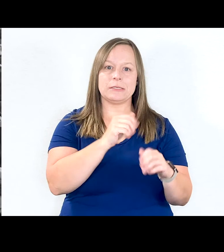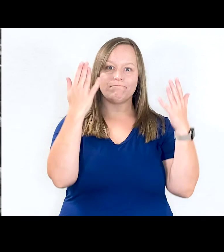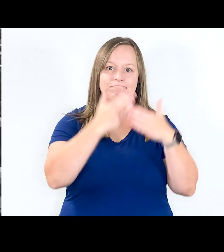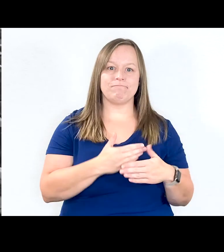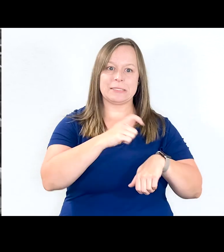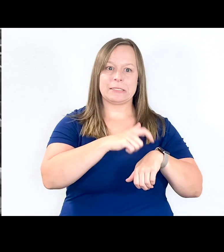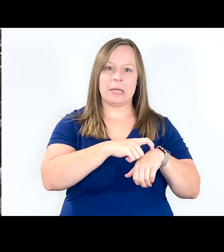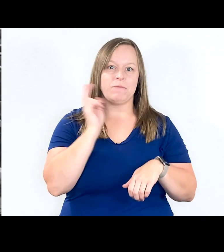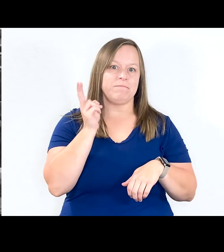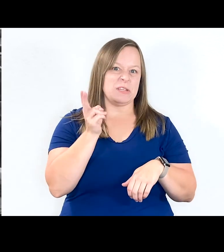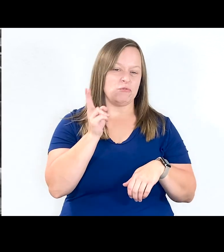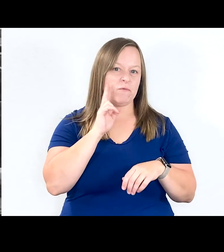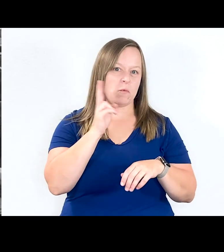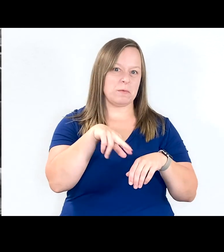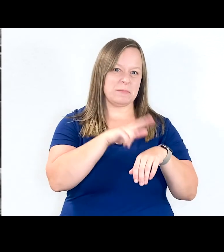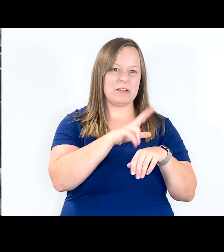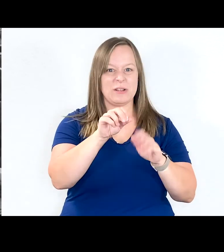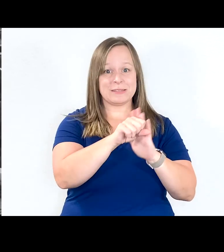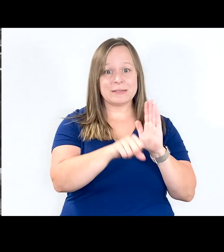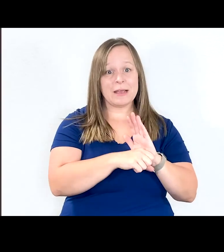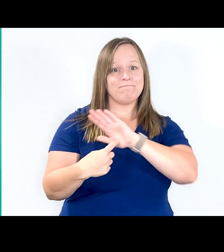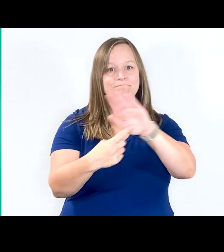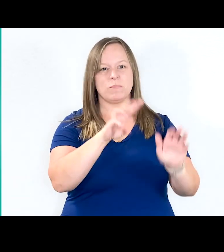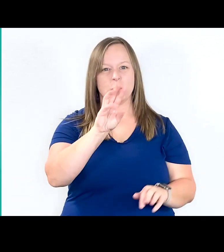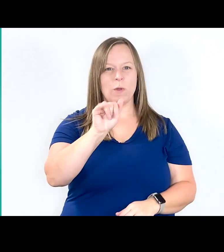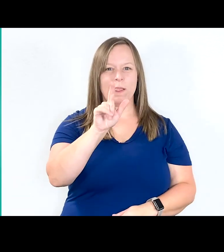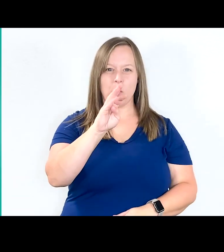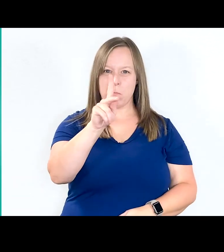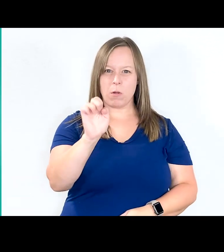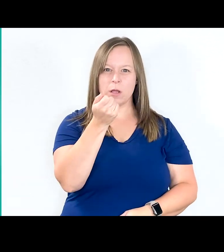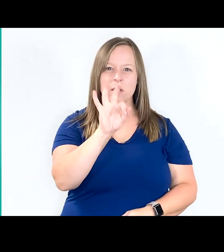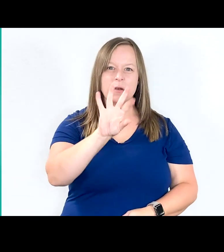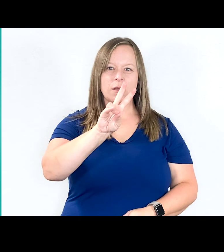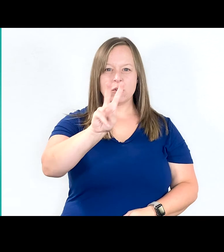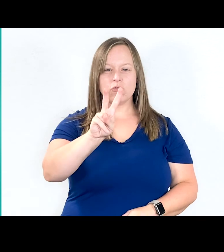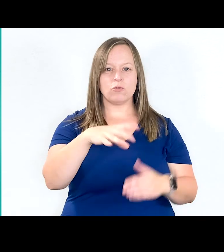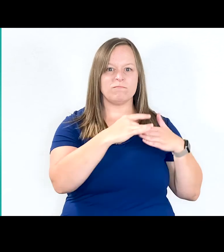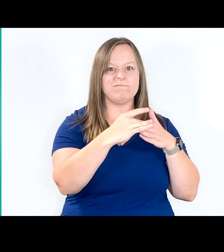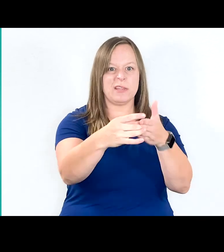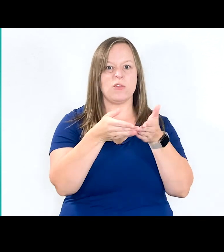is a dark stain on our national and state history. The exposure of Willowbrook in 1972